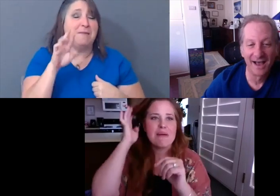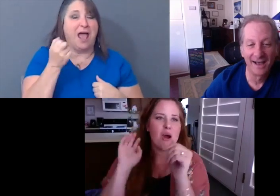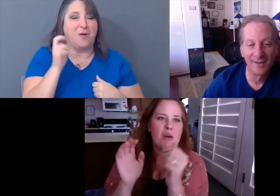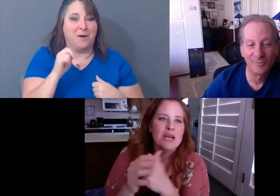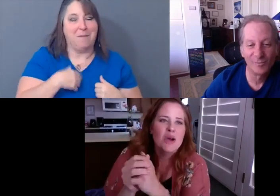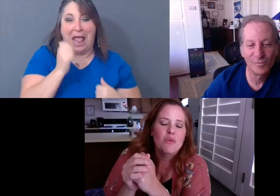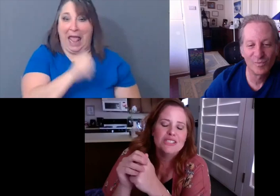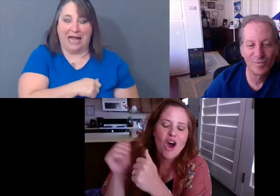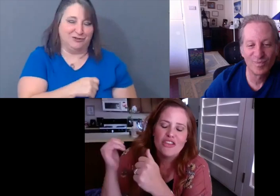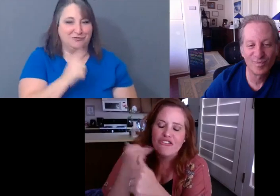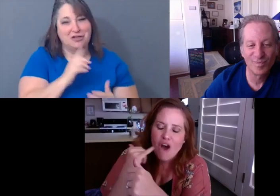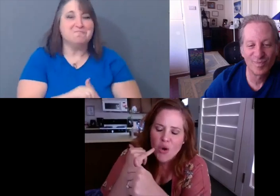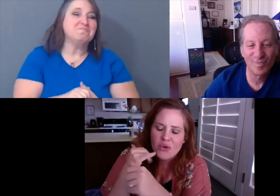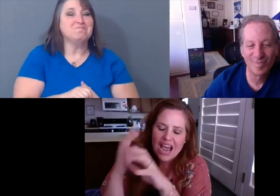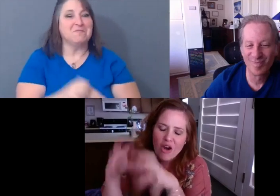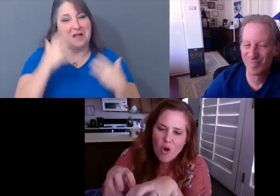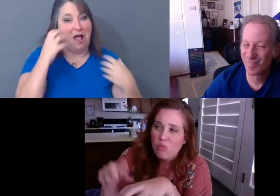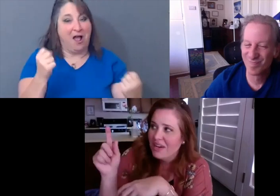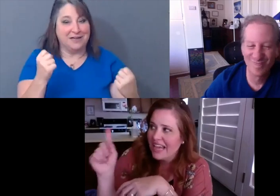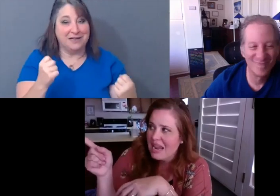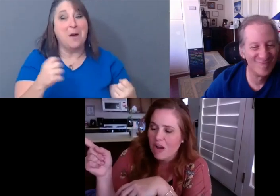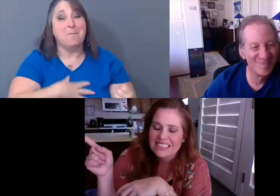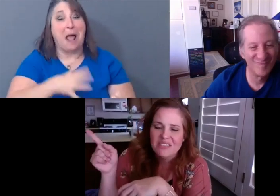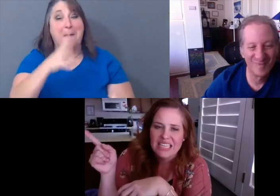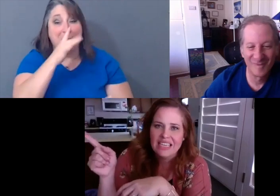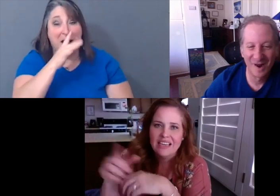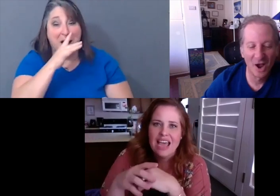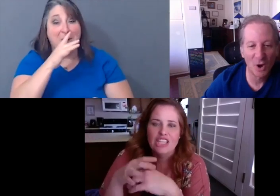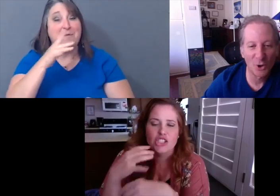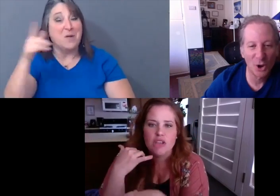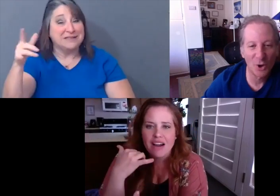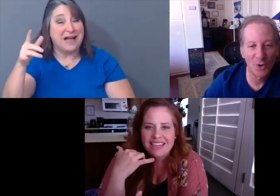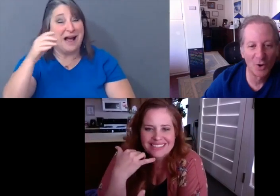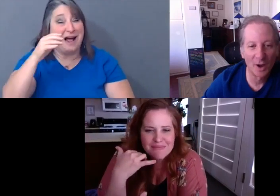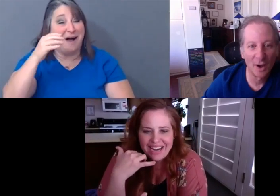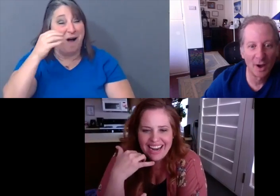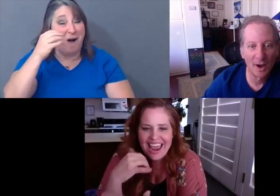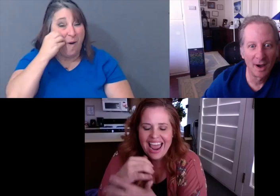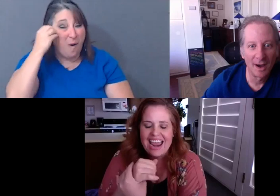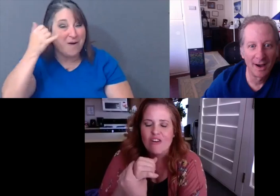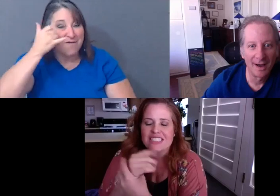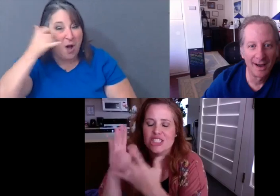And my mom was on the phone at home when it came on TV, and she was talking to somebody and all of a sudden